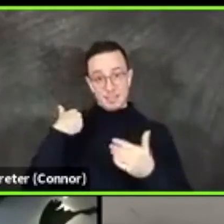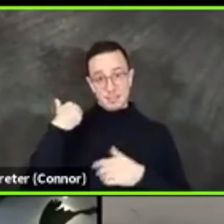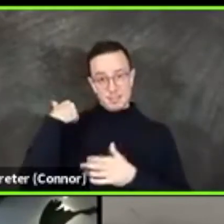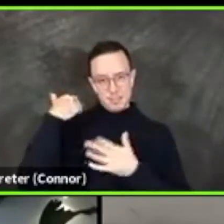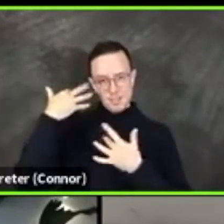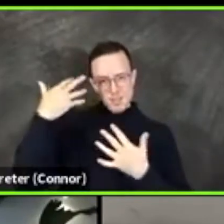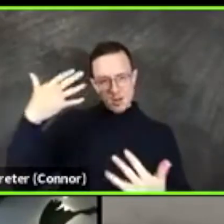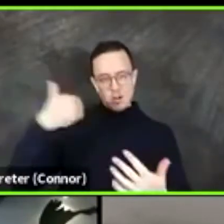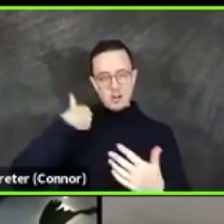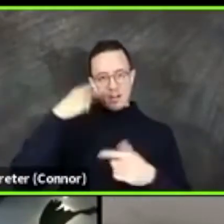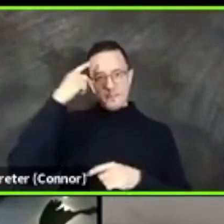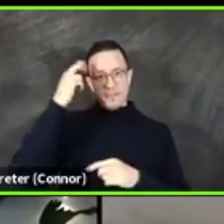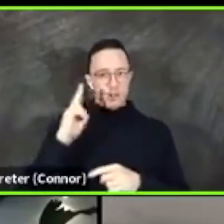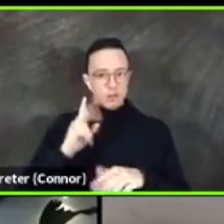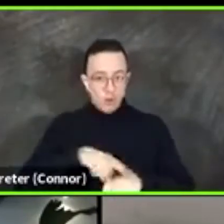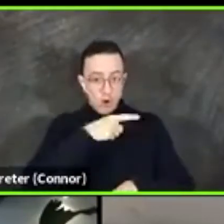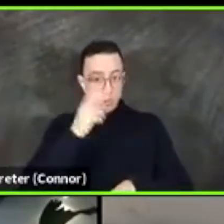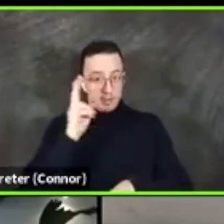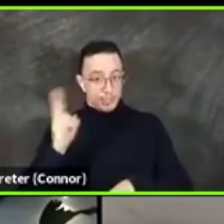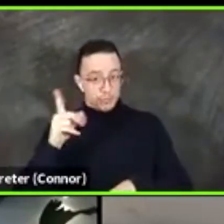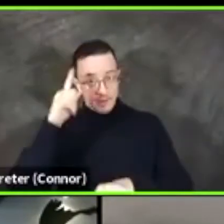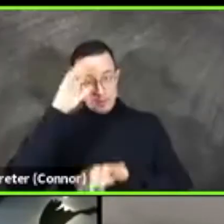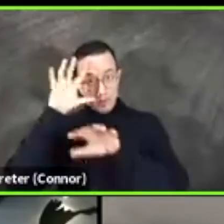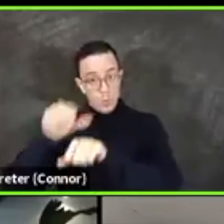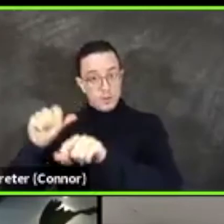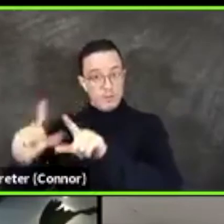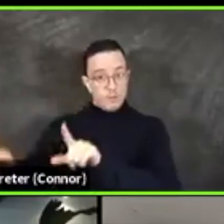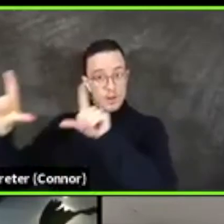SOMETIMES, GO INTO THOSE RUPTURES? IN SUCH A WAY, IN WHICH,